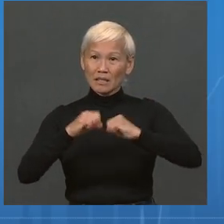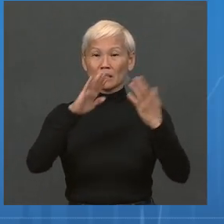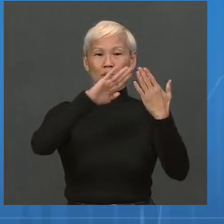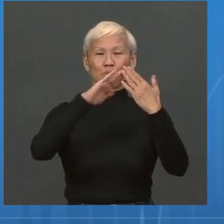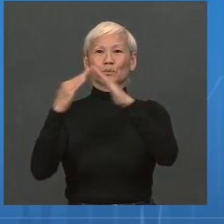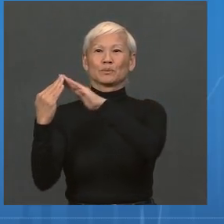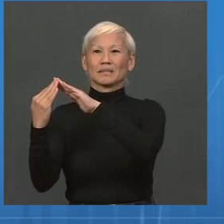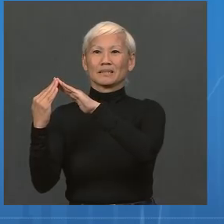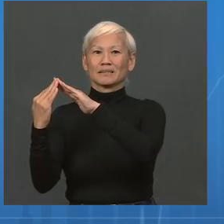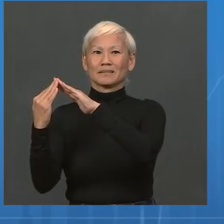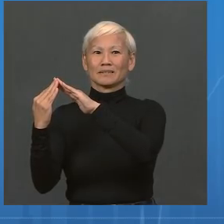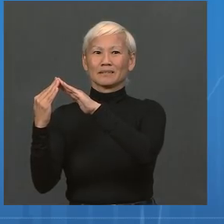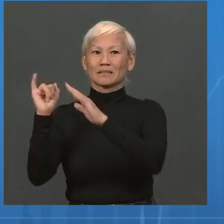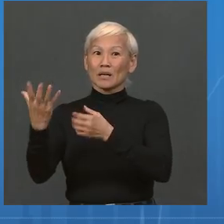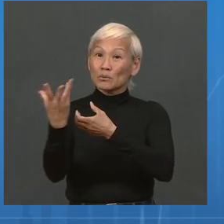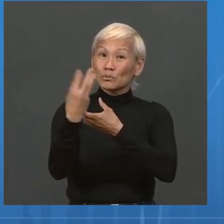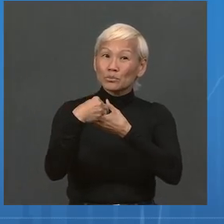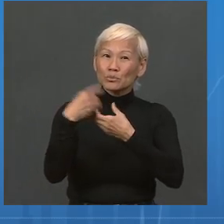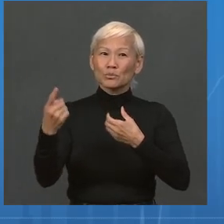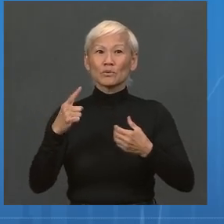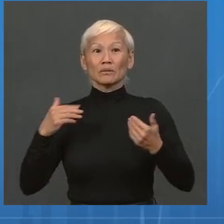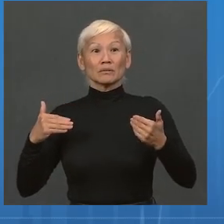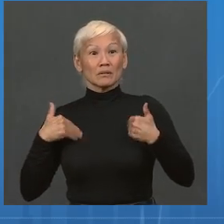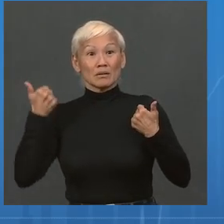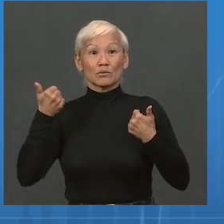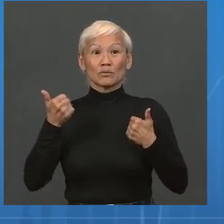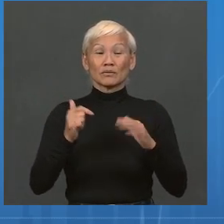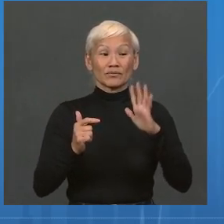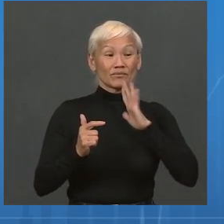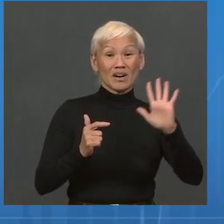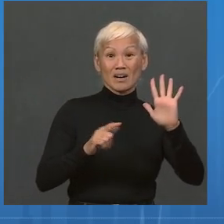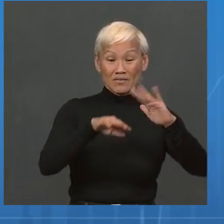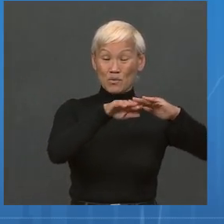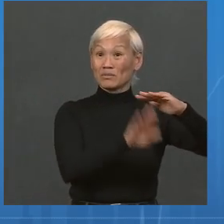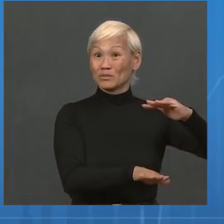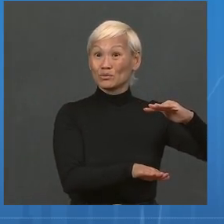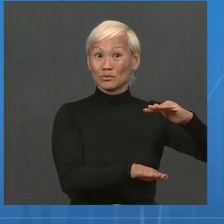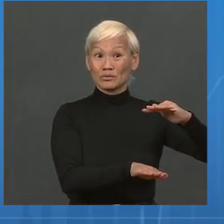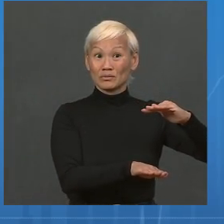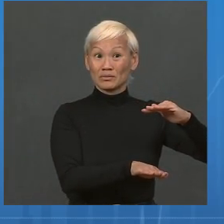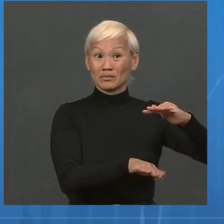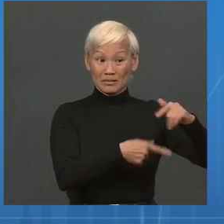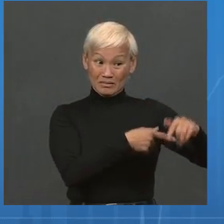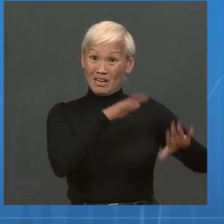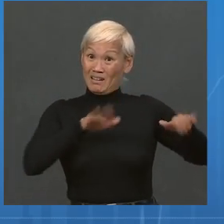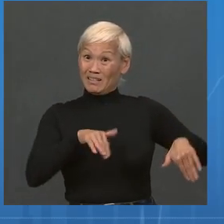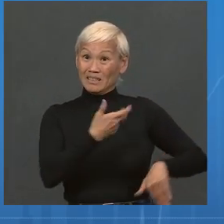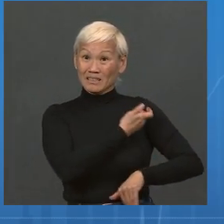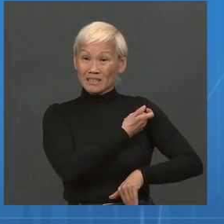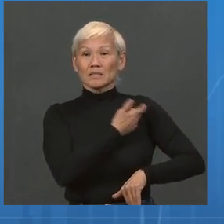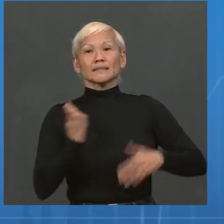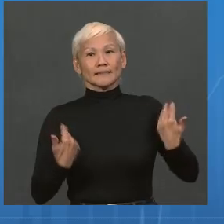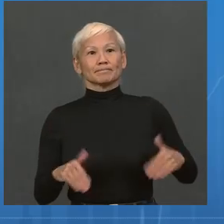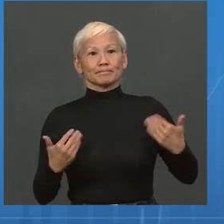including to those who are younger than five and are not yet eligible for vaccination. We know that vaccination helps